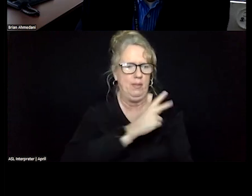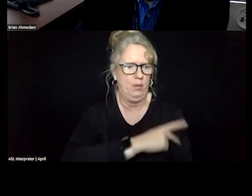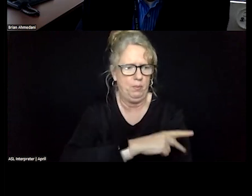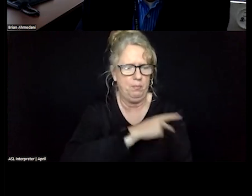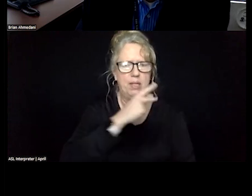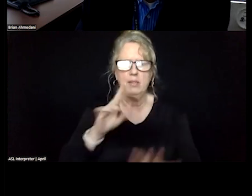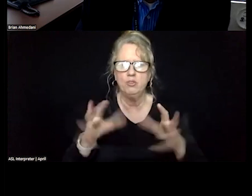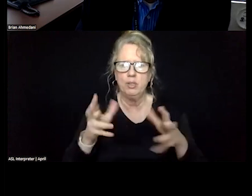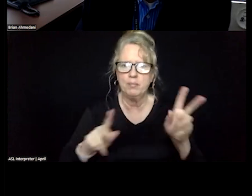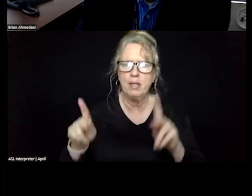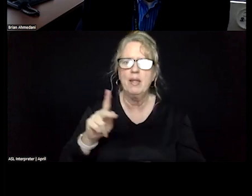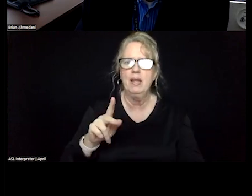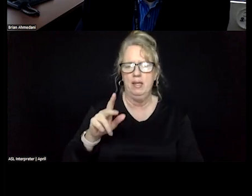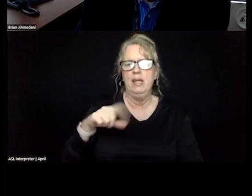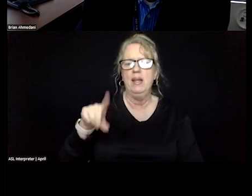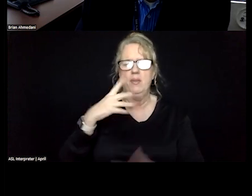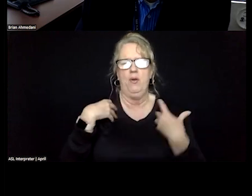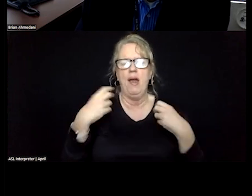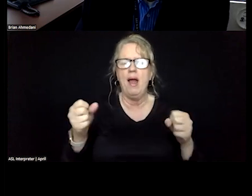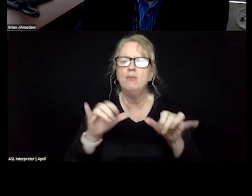POPULATIONS IN DIFFERENT WAYS.